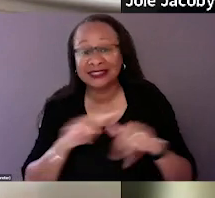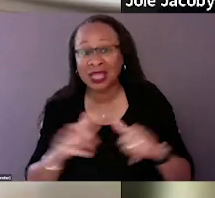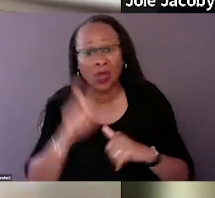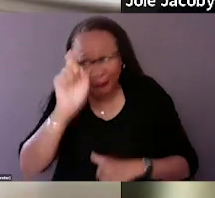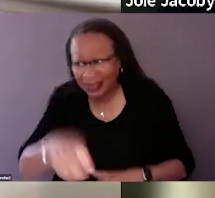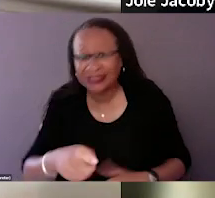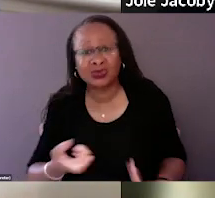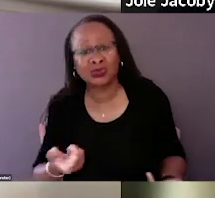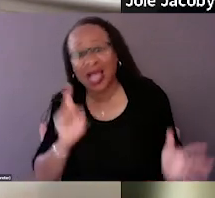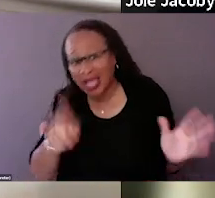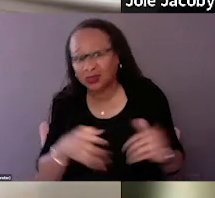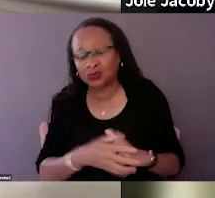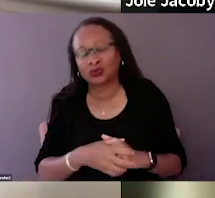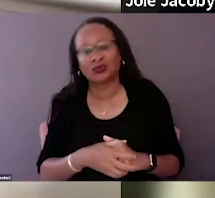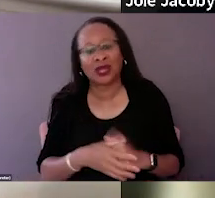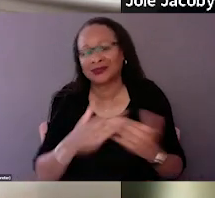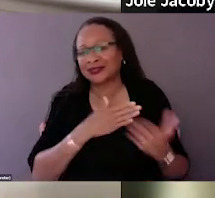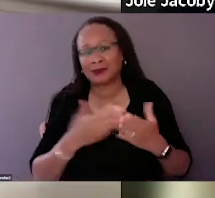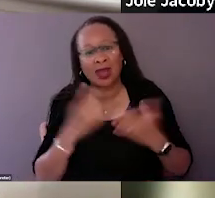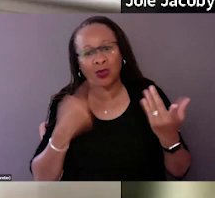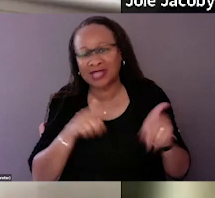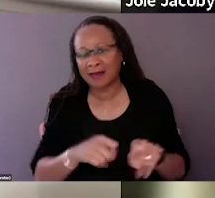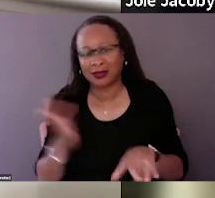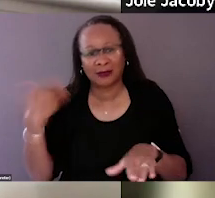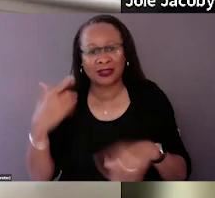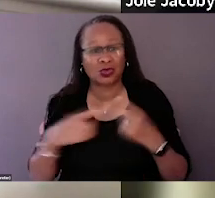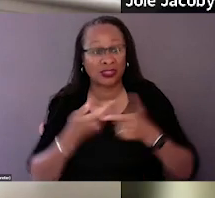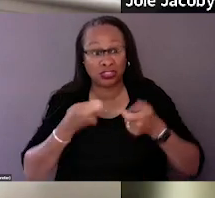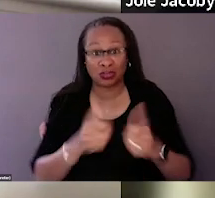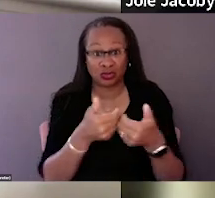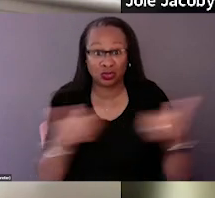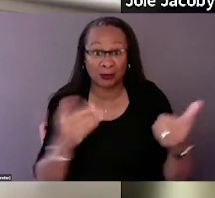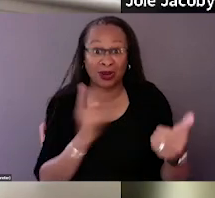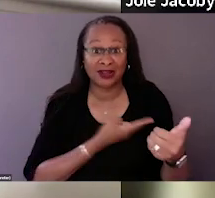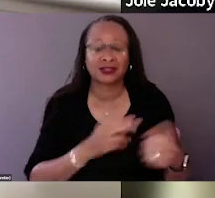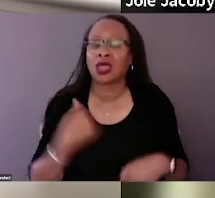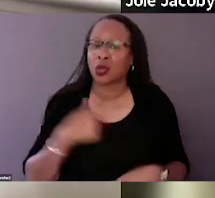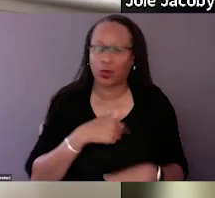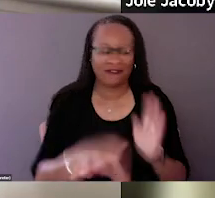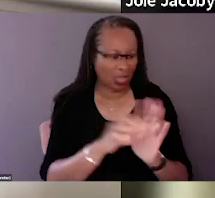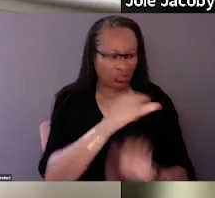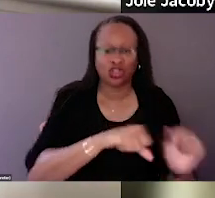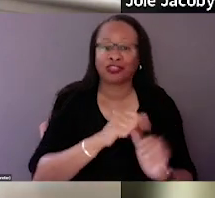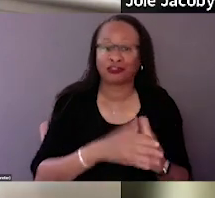It doesn't matter what's been going on, when they've tried to keep us apart, we found each other. So I think that if there was no Twitter,